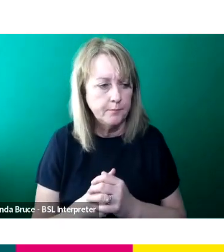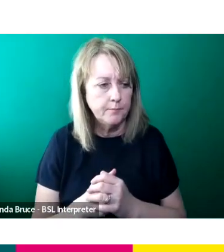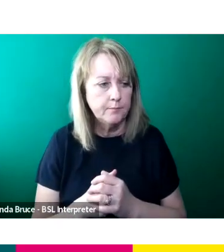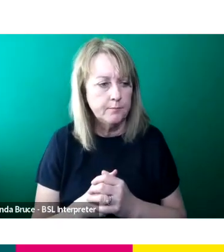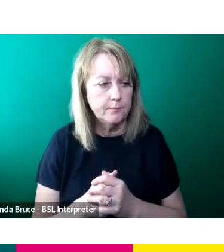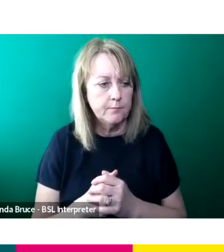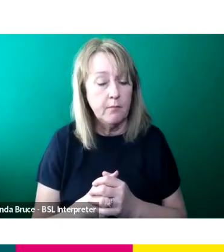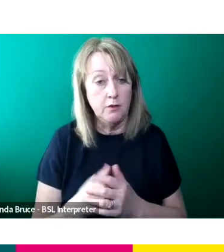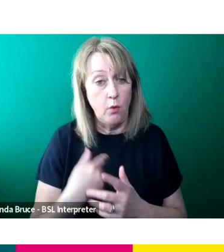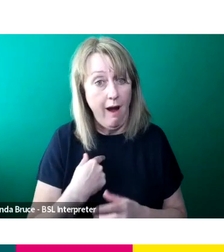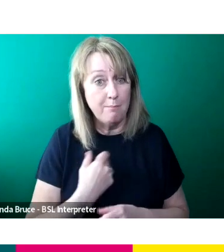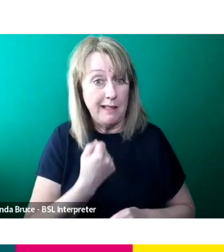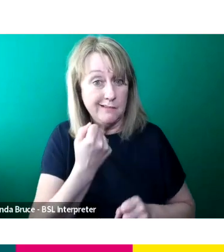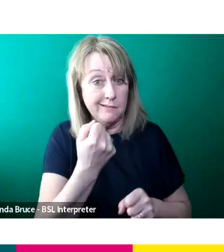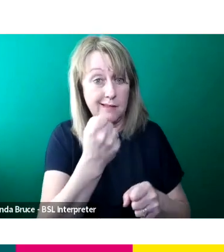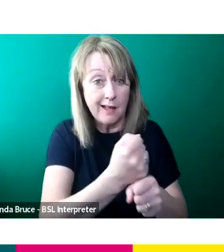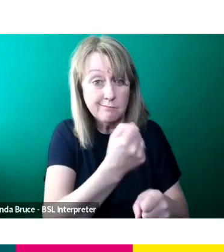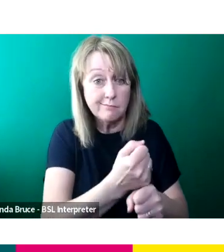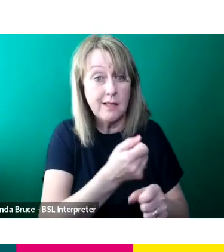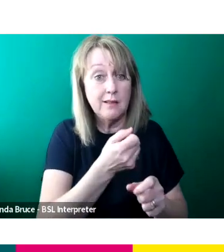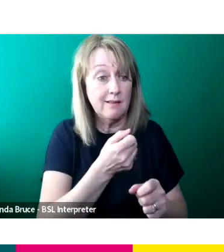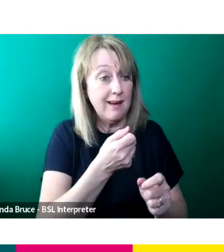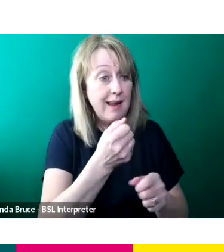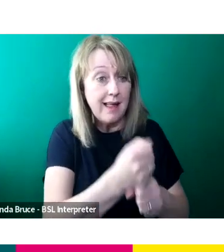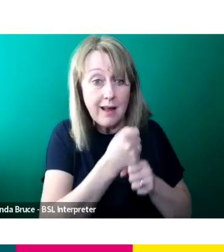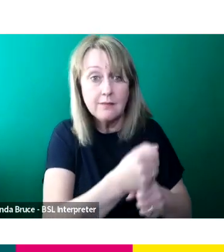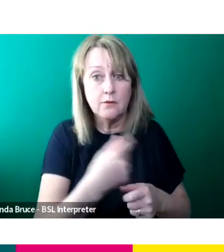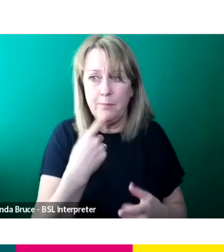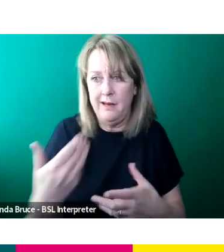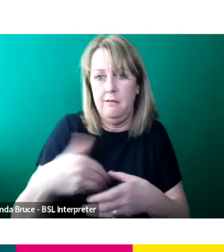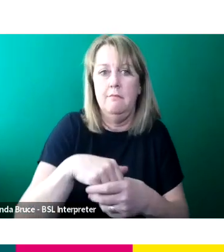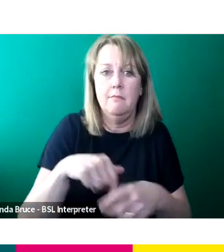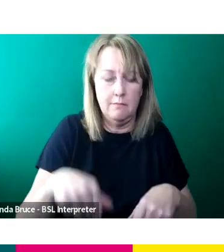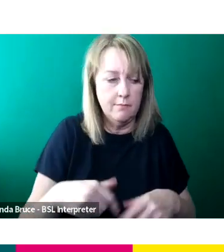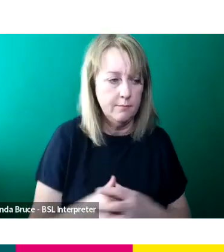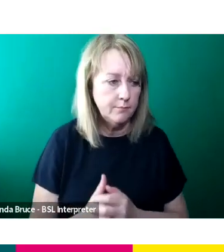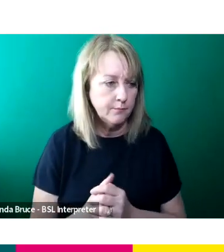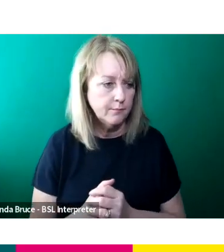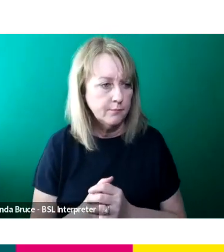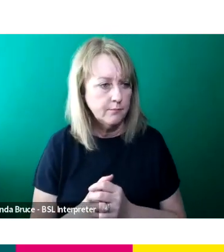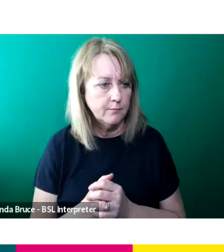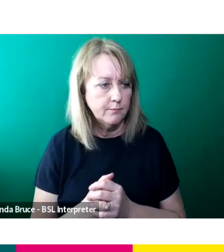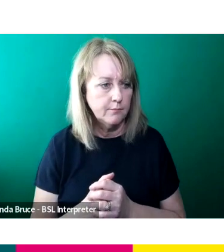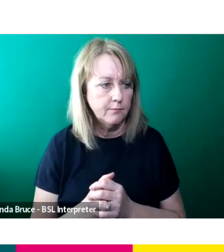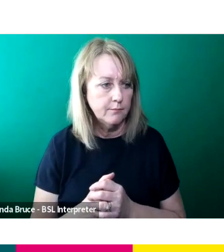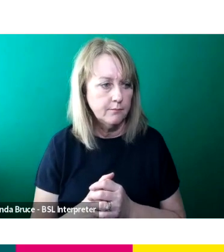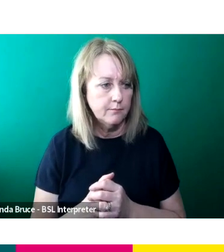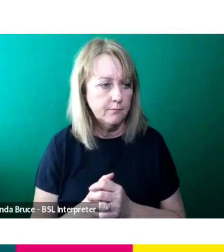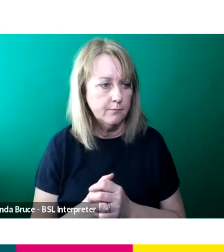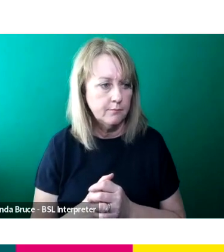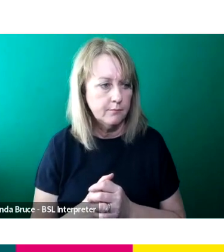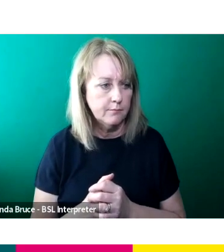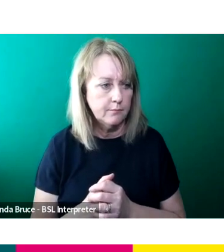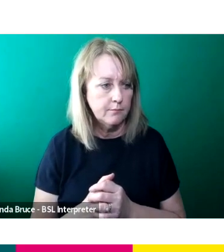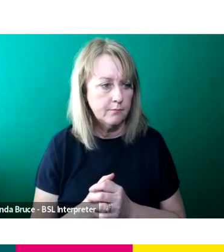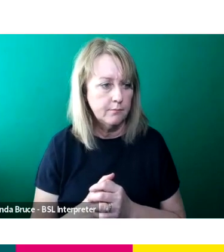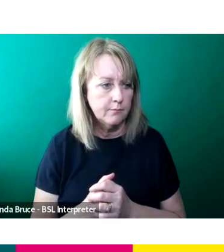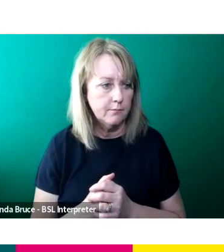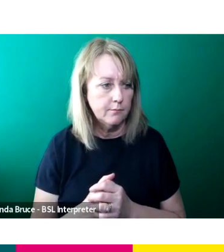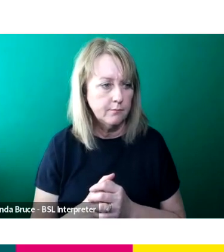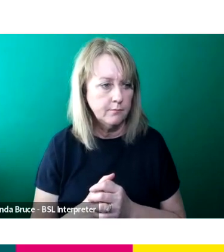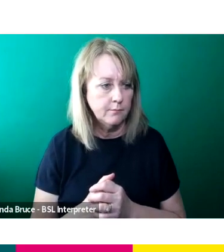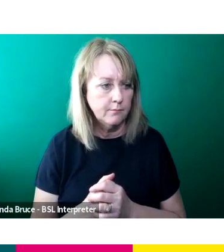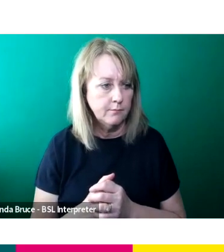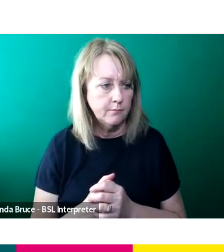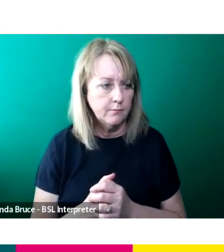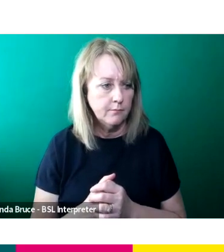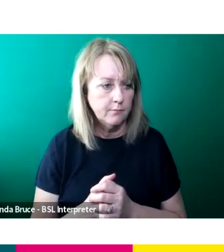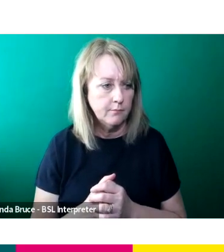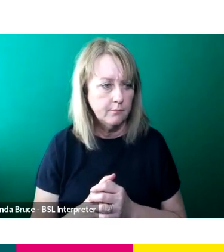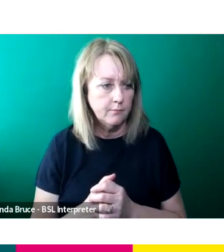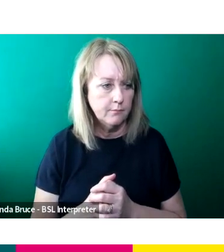“Fresh Cuts is an ITV initiative when we take five black filmmakers to make their first